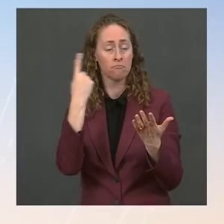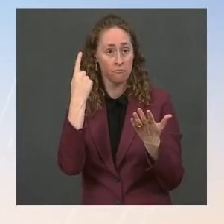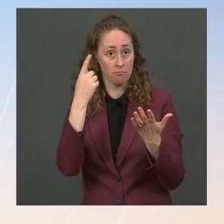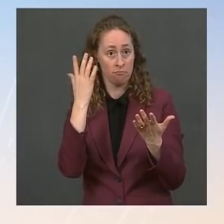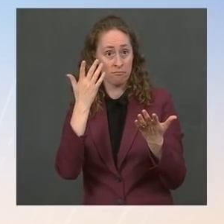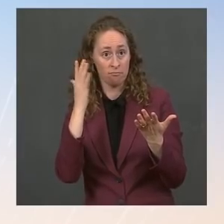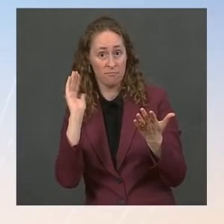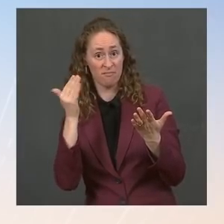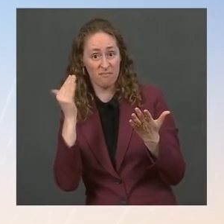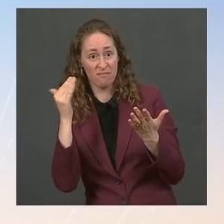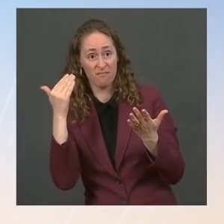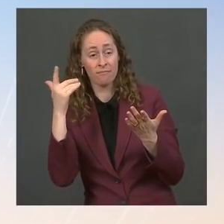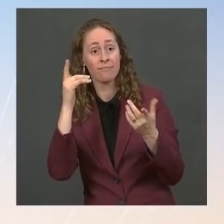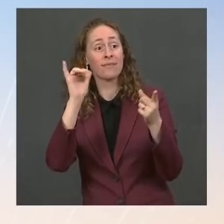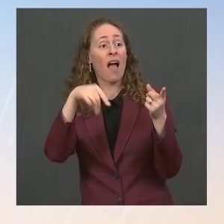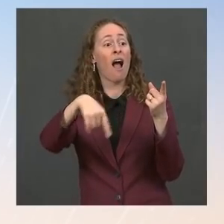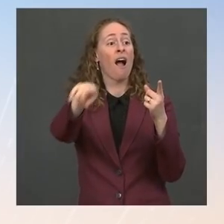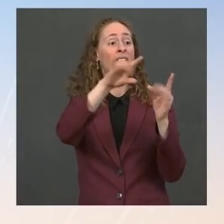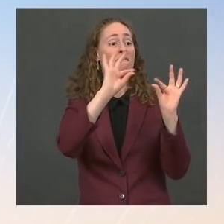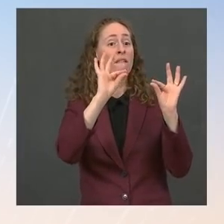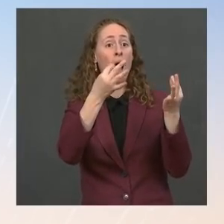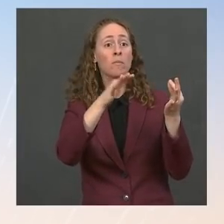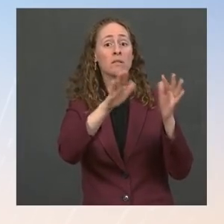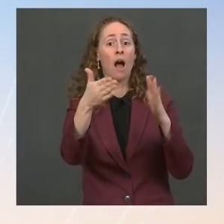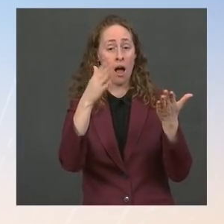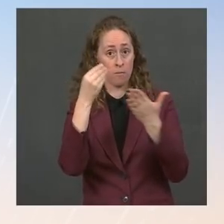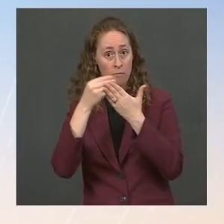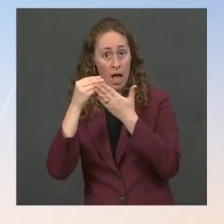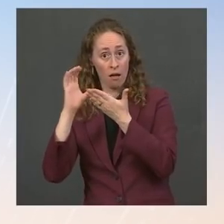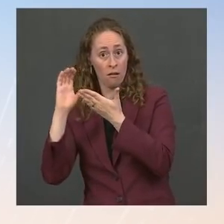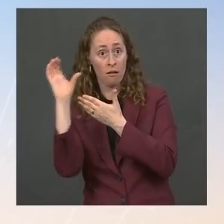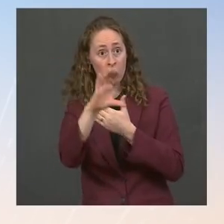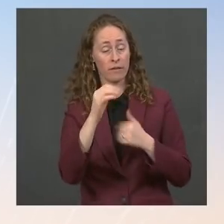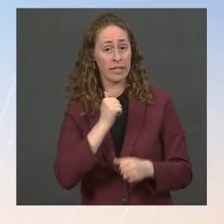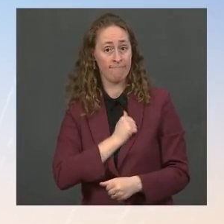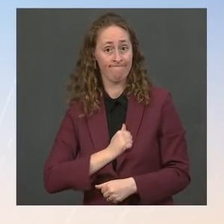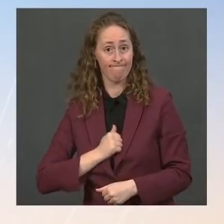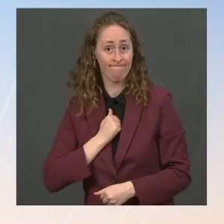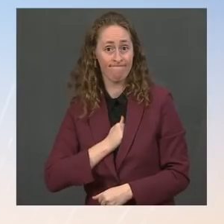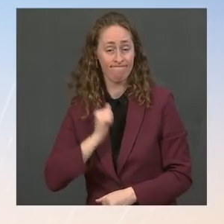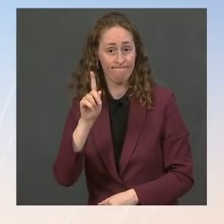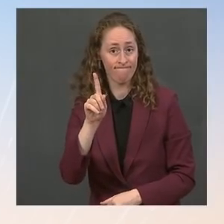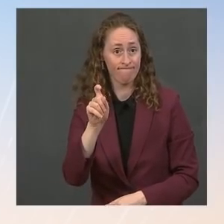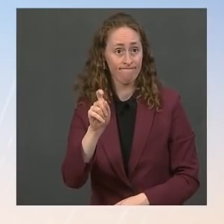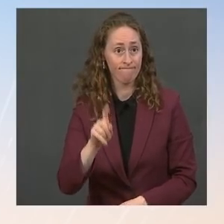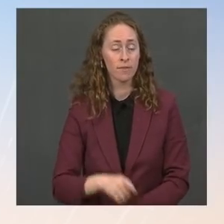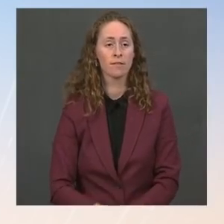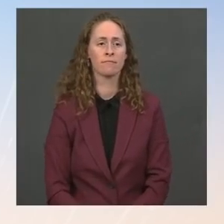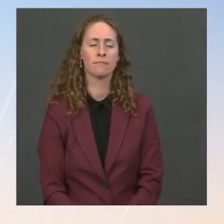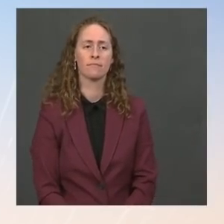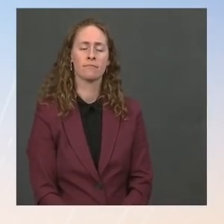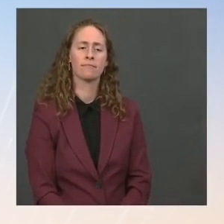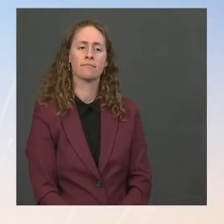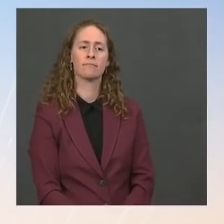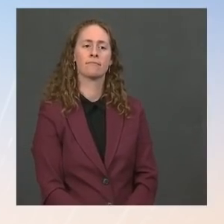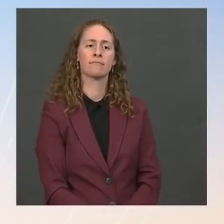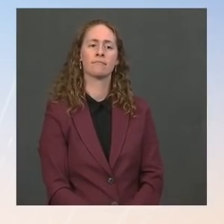Ms Psaki: That is something that was referenced by -- General McKenzie referenced, I should say, ex gratia payments.